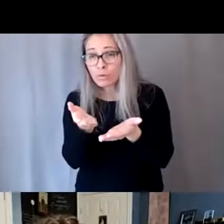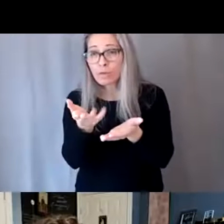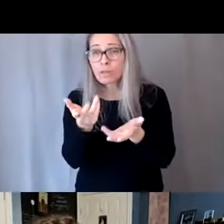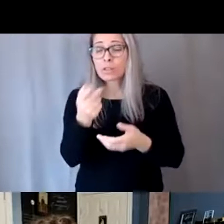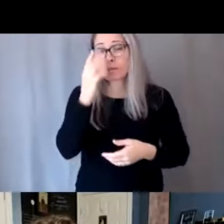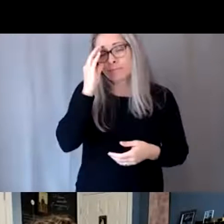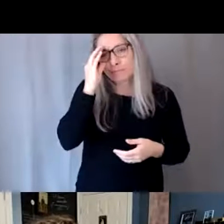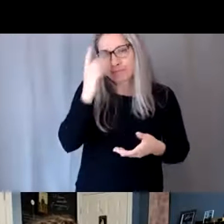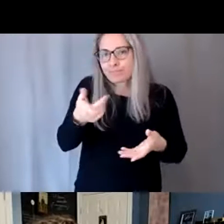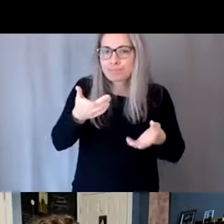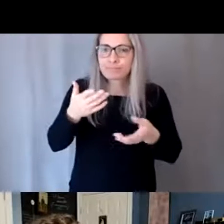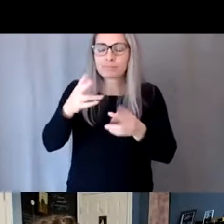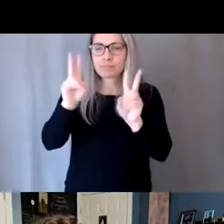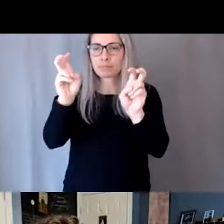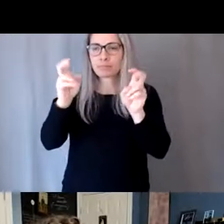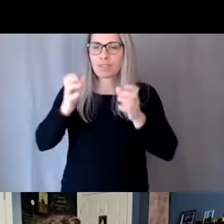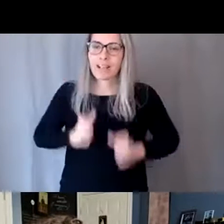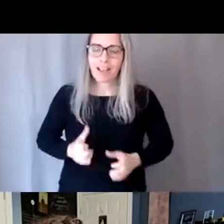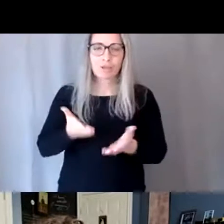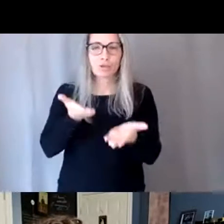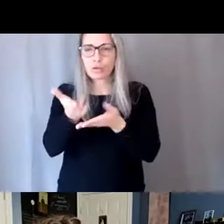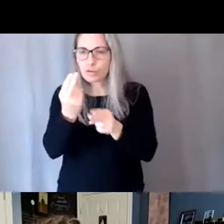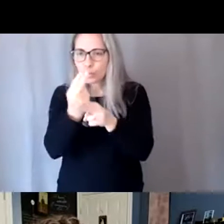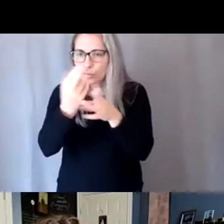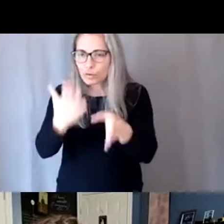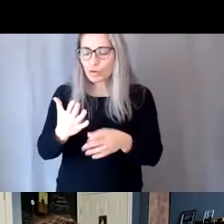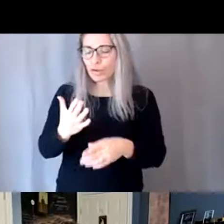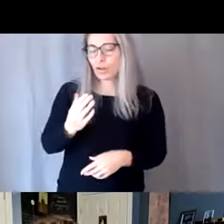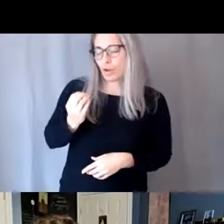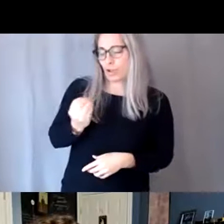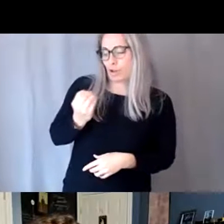clients or service users or in the Ontario program self-managers